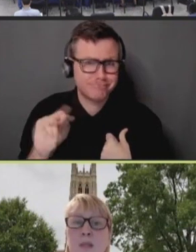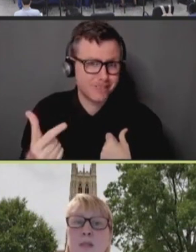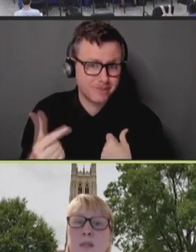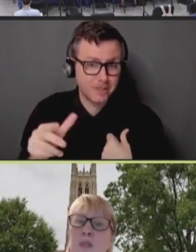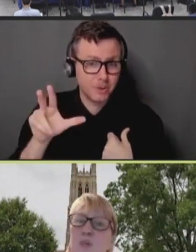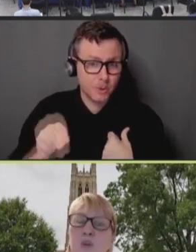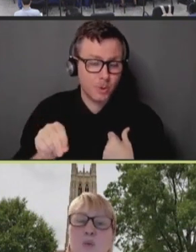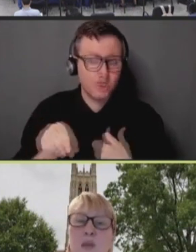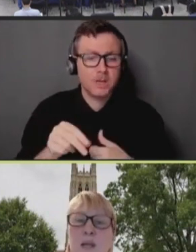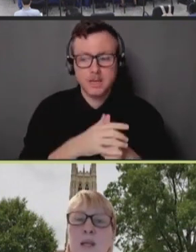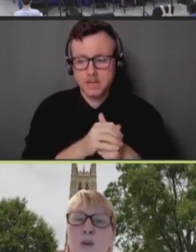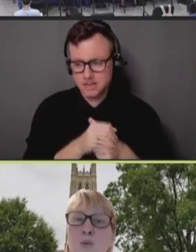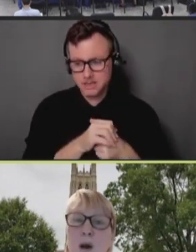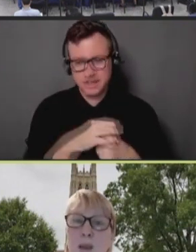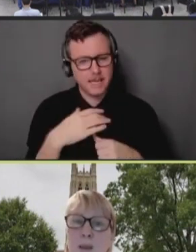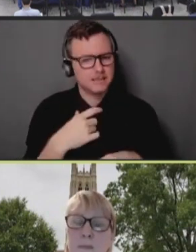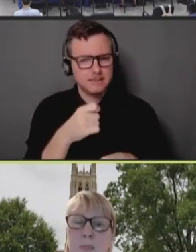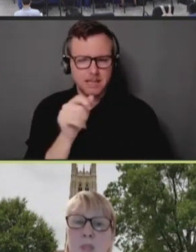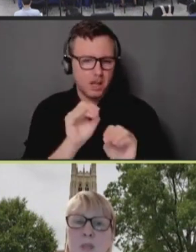And it's not quite clear why.